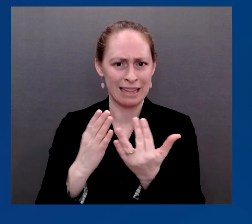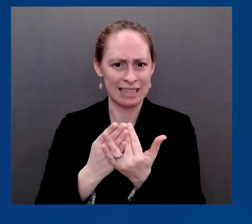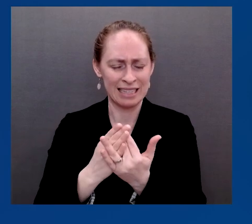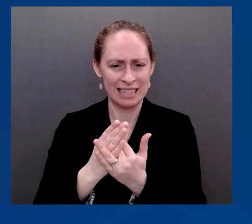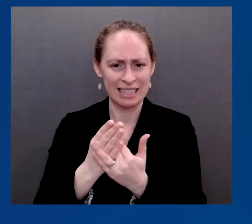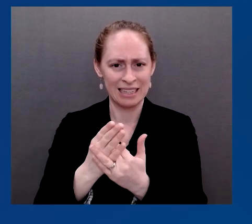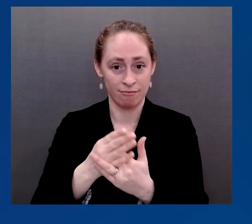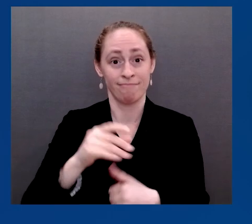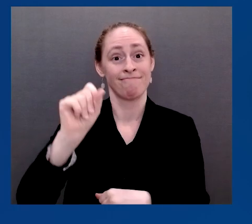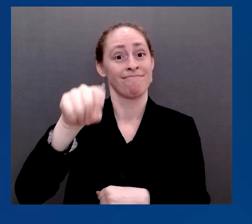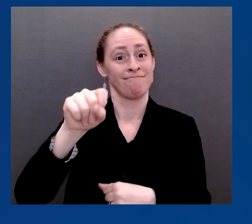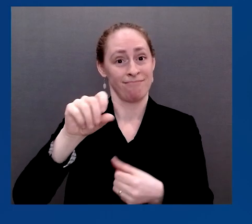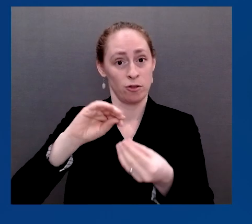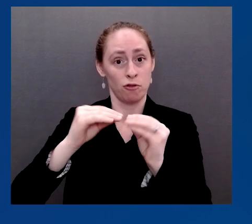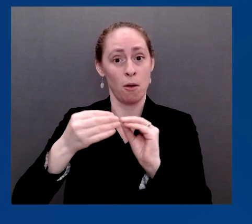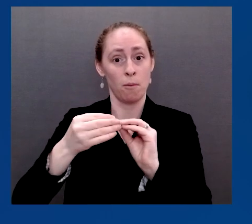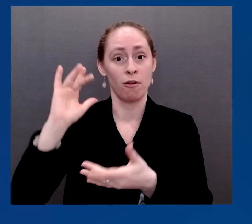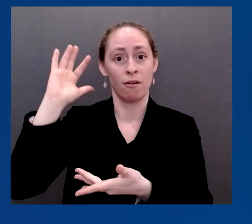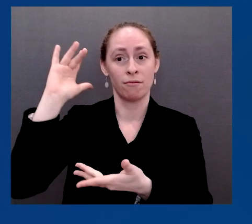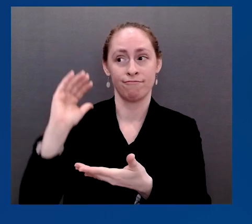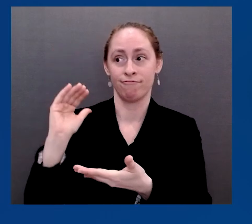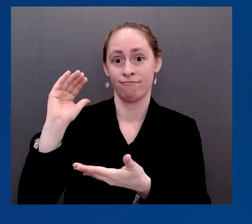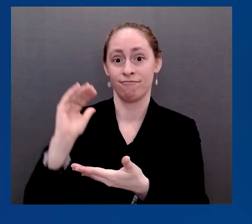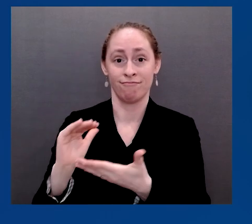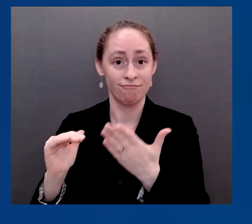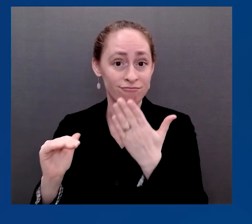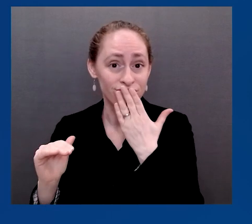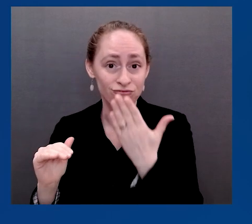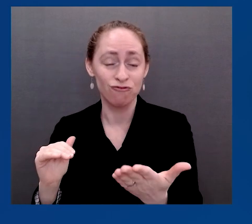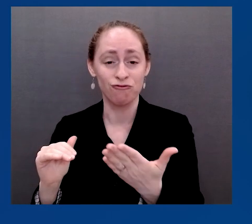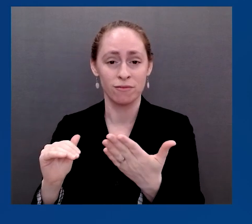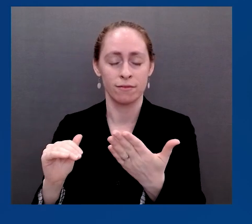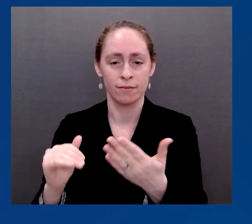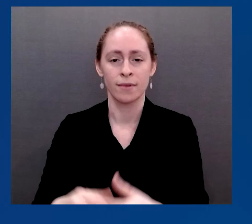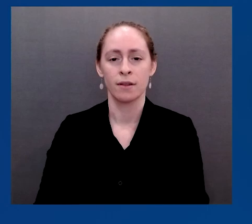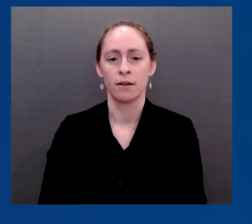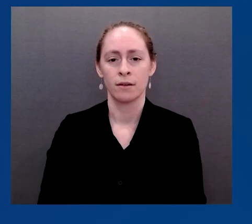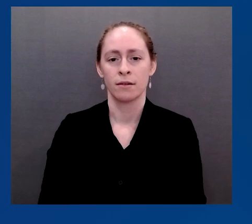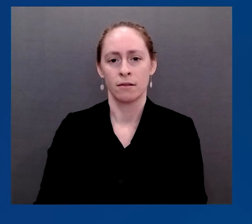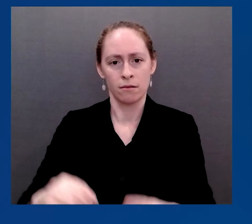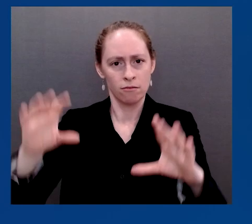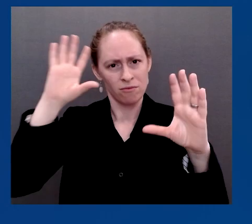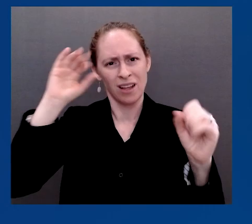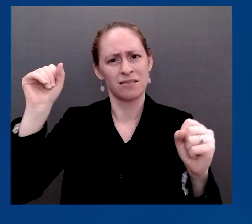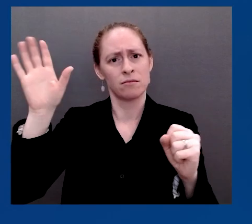when COVID won't disrupt our daily lives, a time when COVID won't be a constant crisis